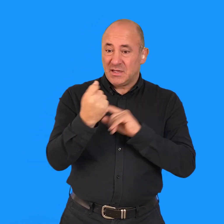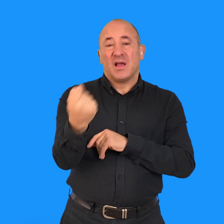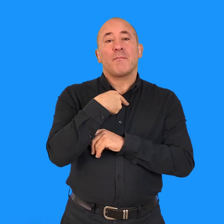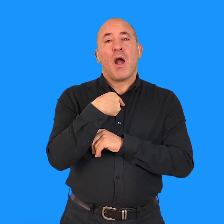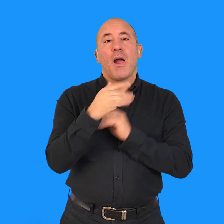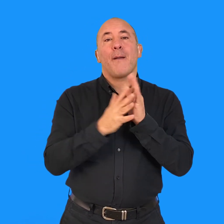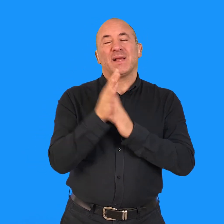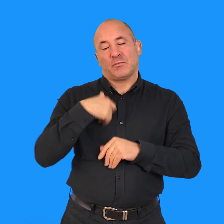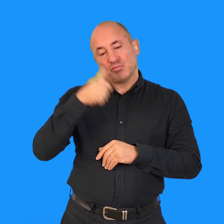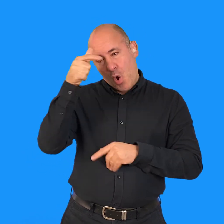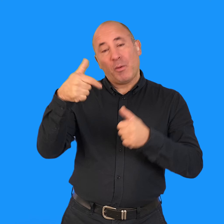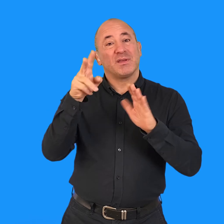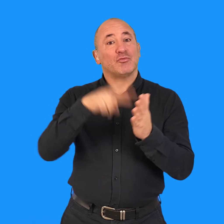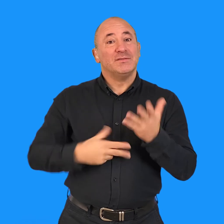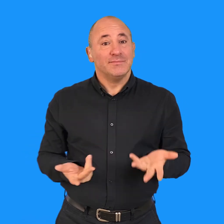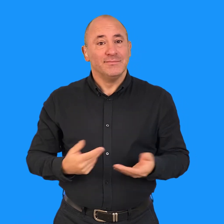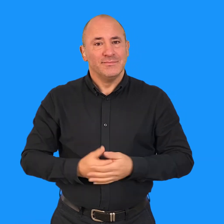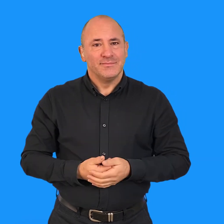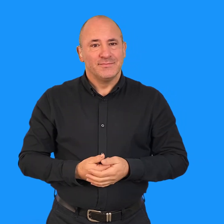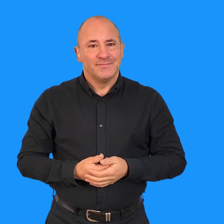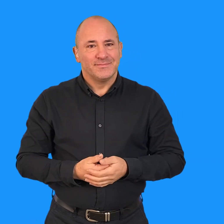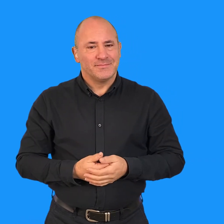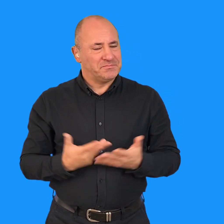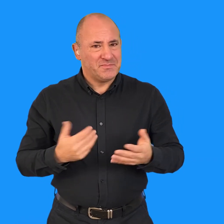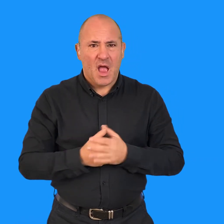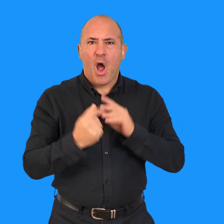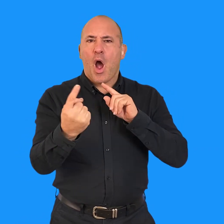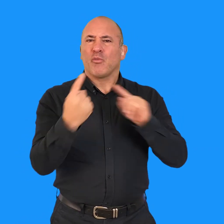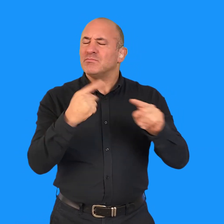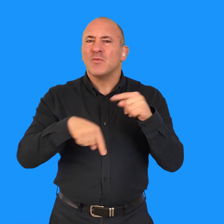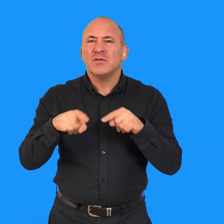And the response, usually it's quite overwhelming really